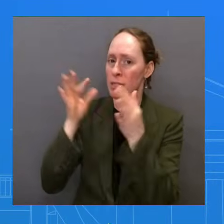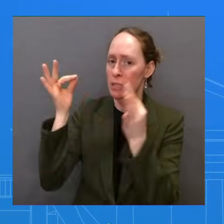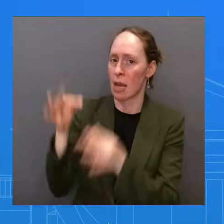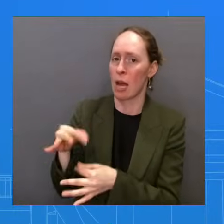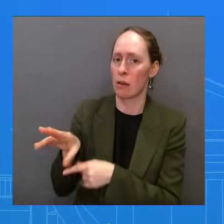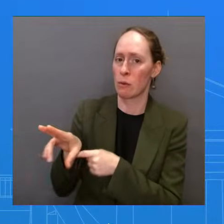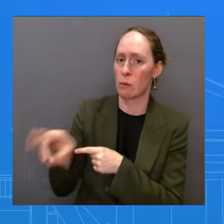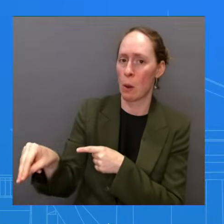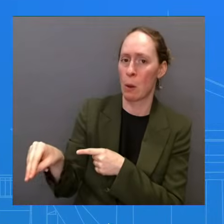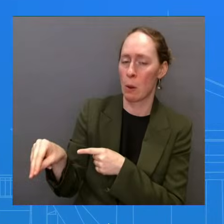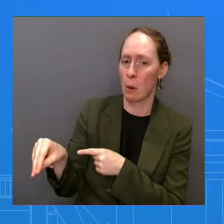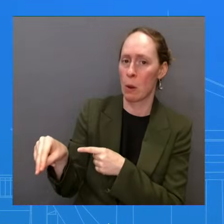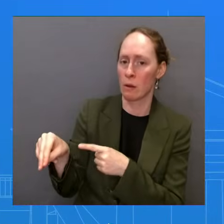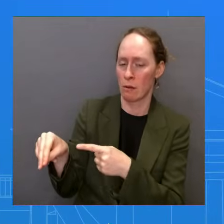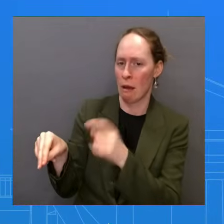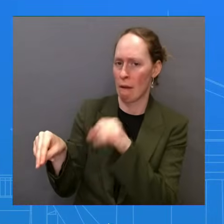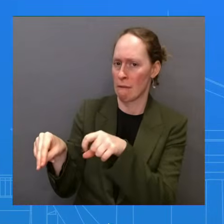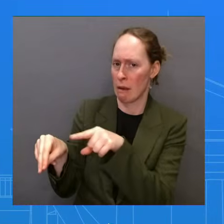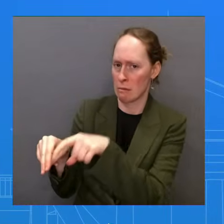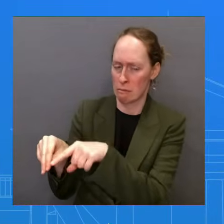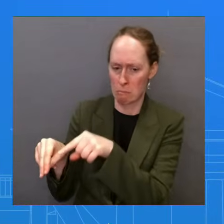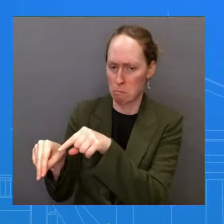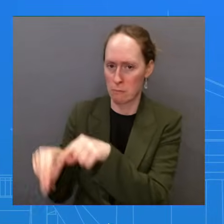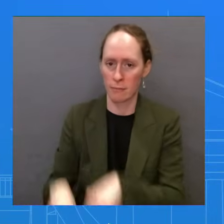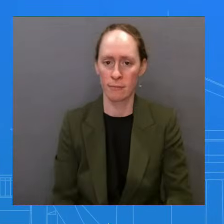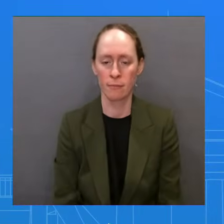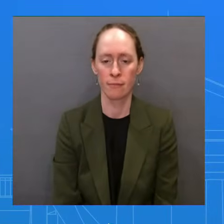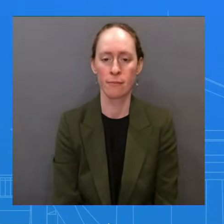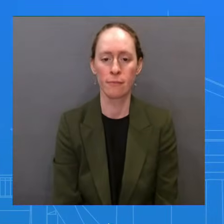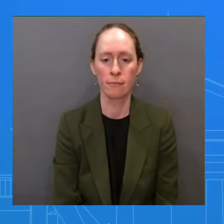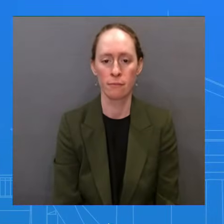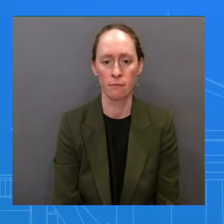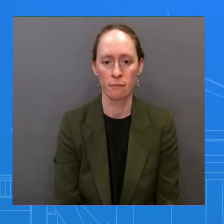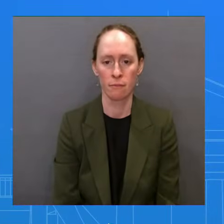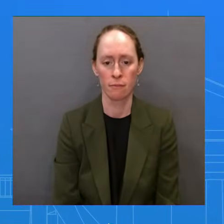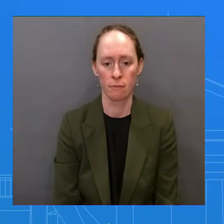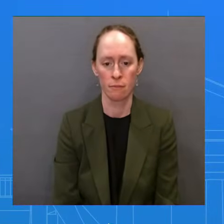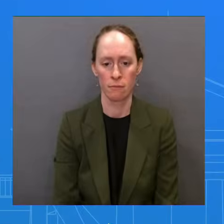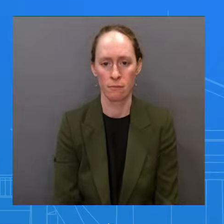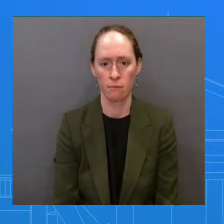if the mayor is on the FBI's Terrorist Screening data set and that's the reason why he was barred? Ms. Jean-Pierre: Again, this is under the purview